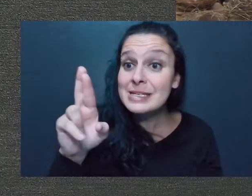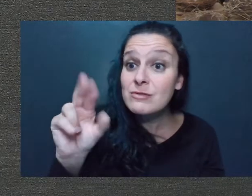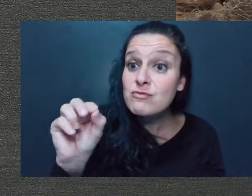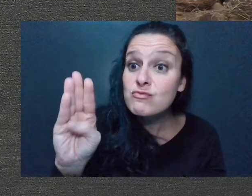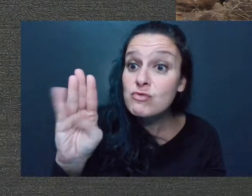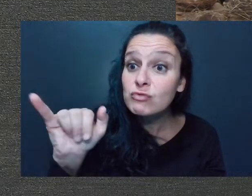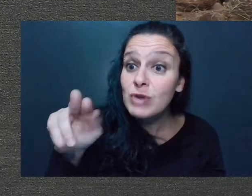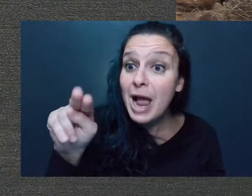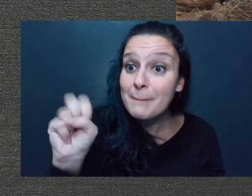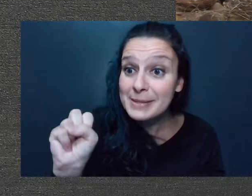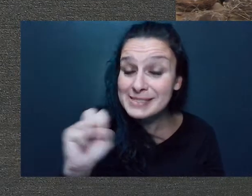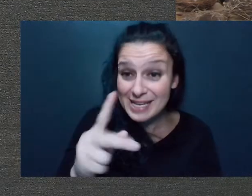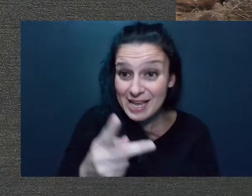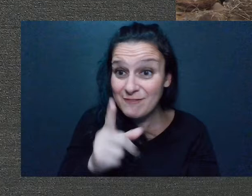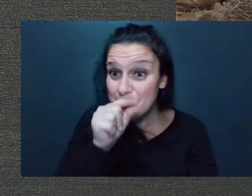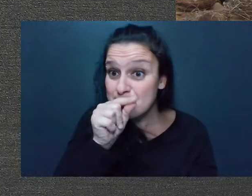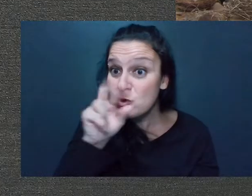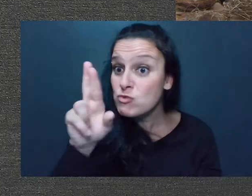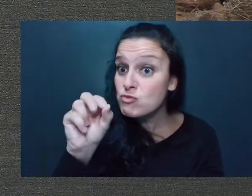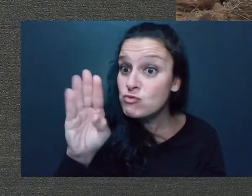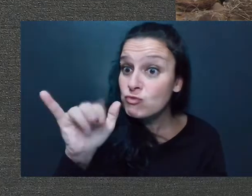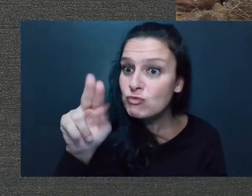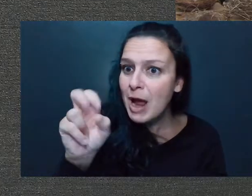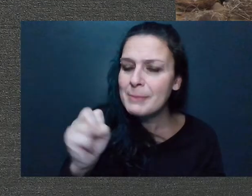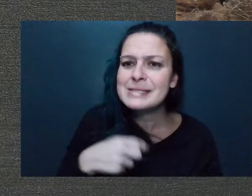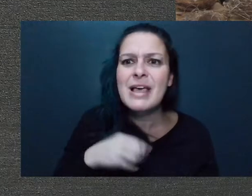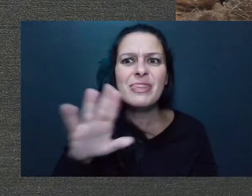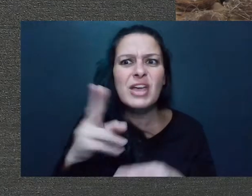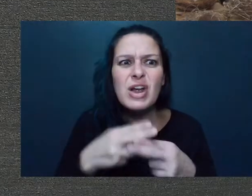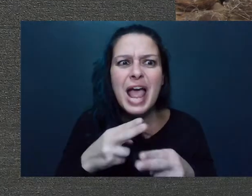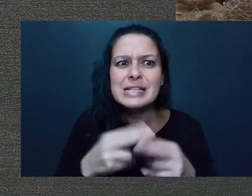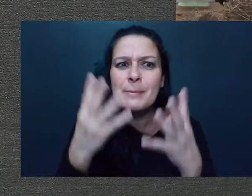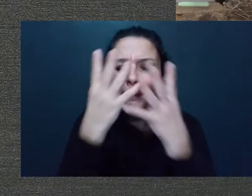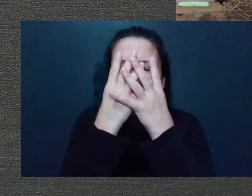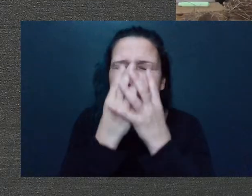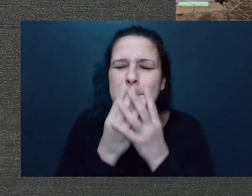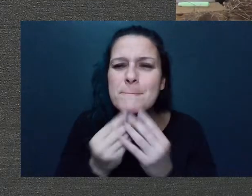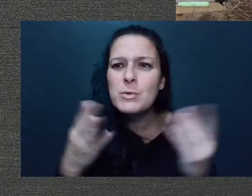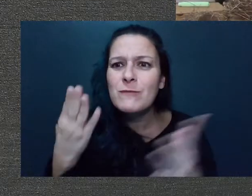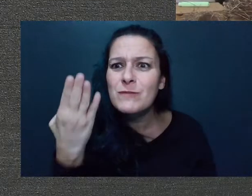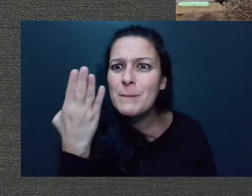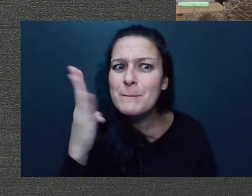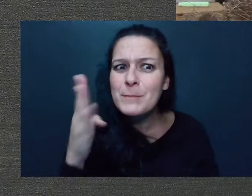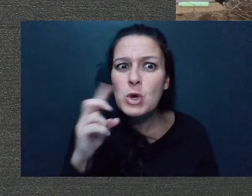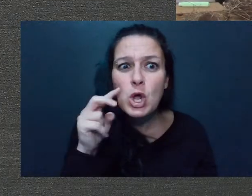Robins lay the most beautiful blue eggs. Look at this nest I have right here.